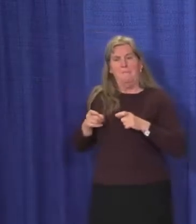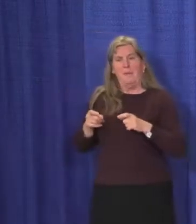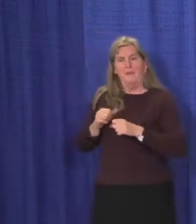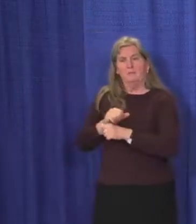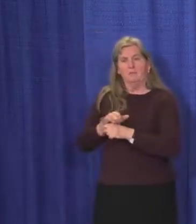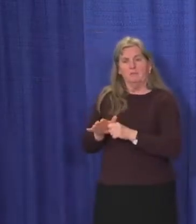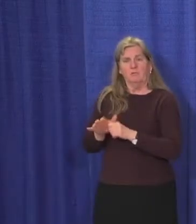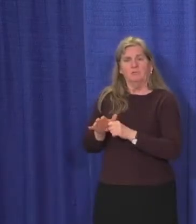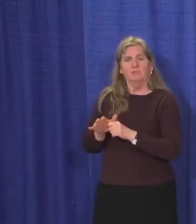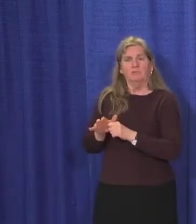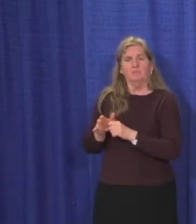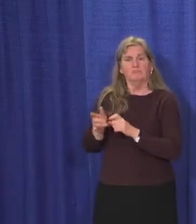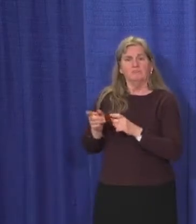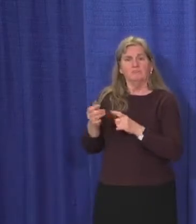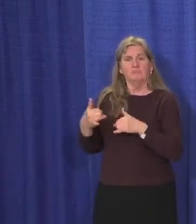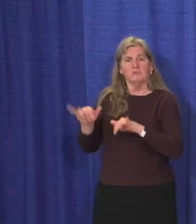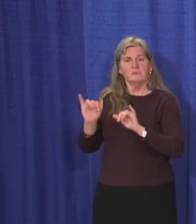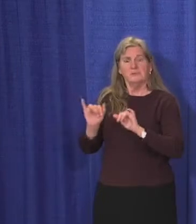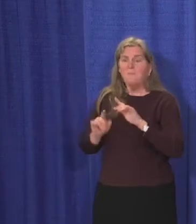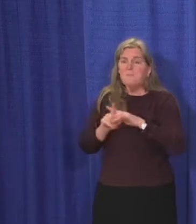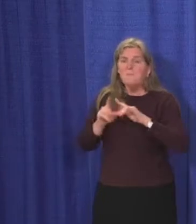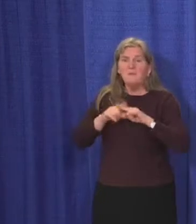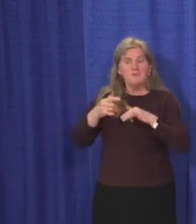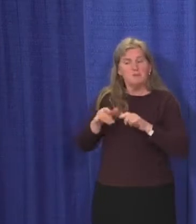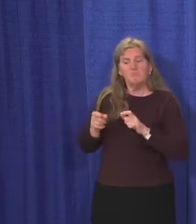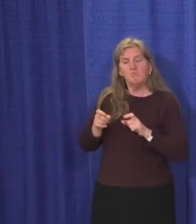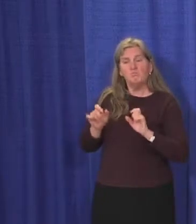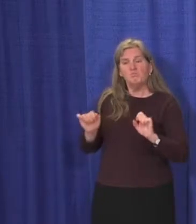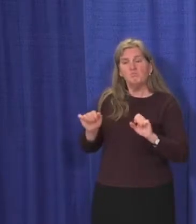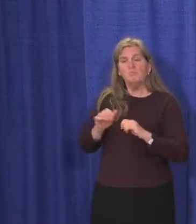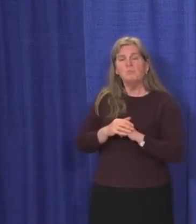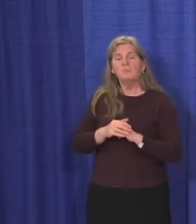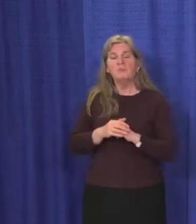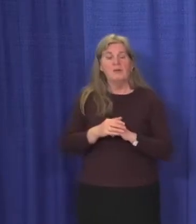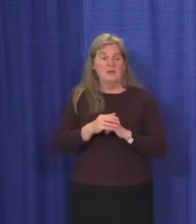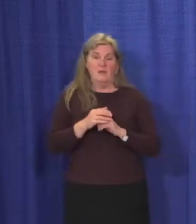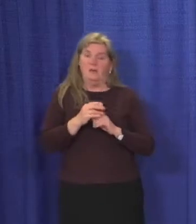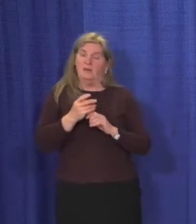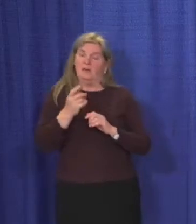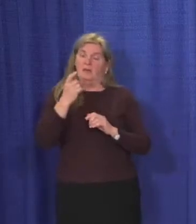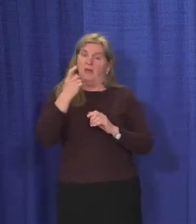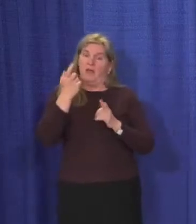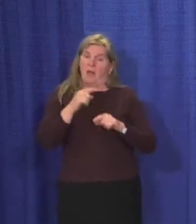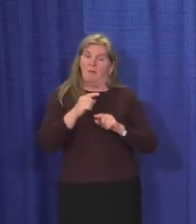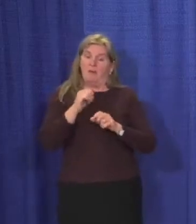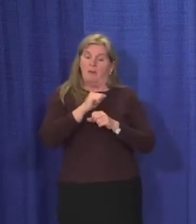managed to maintain our containments approach. We continue to see those who